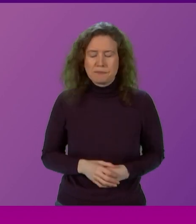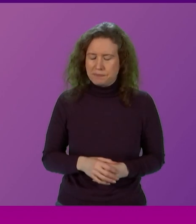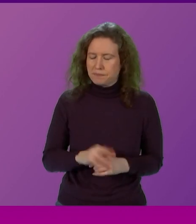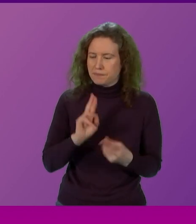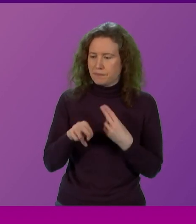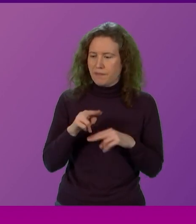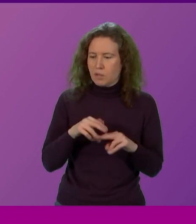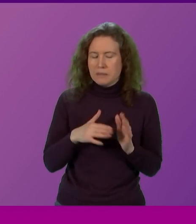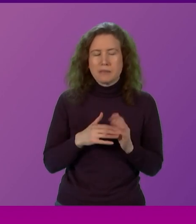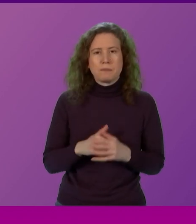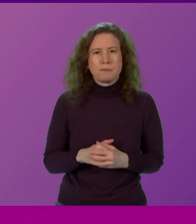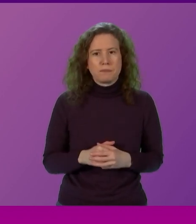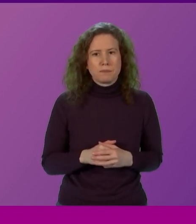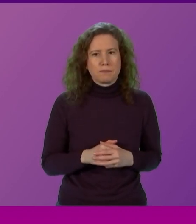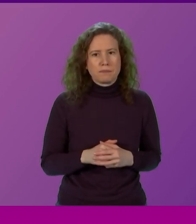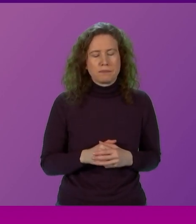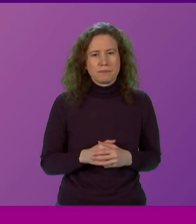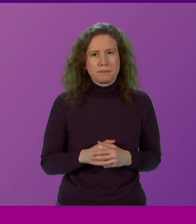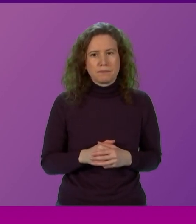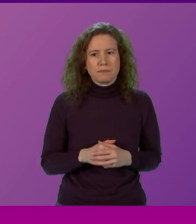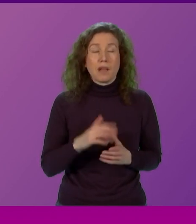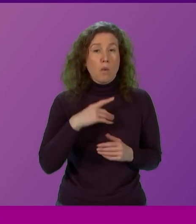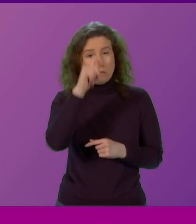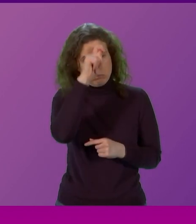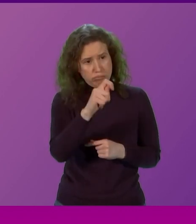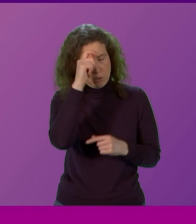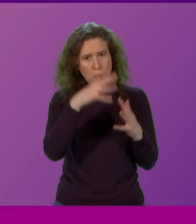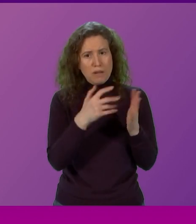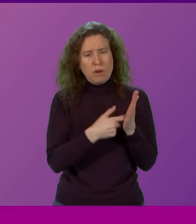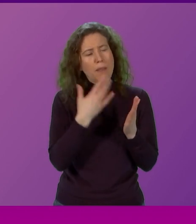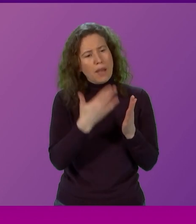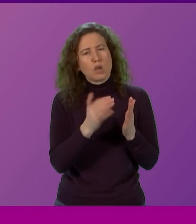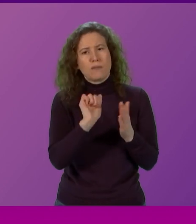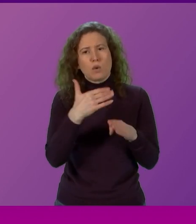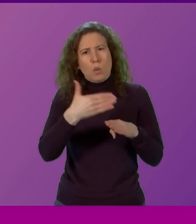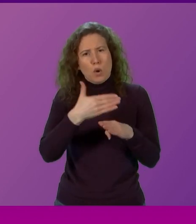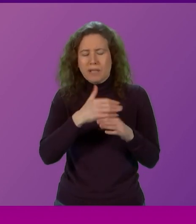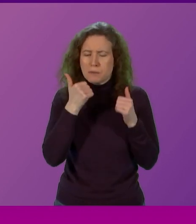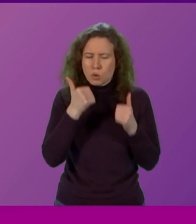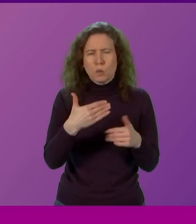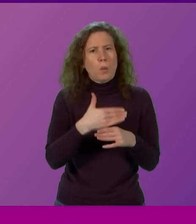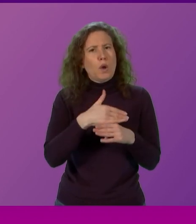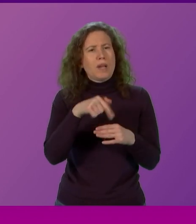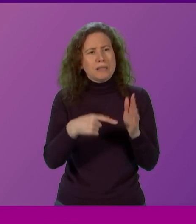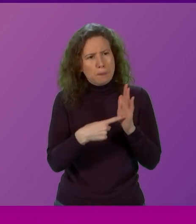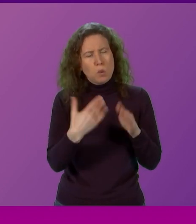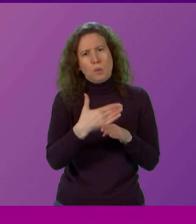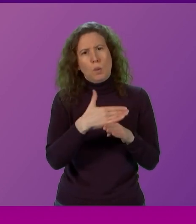I pay tribute to Willie Rennie for the work that he has done on the issue. It has been very good and very important.